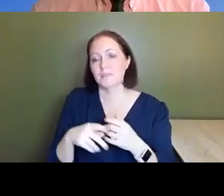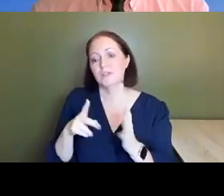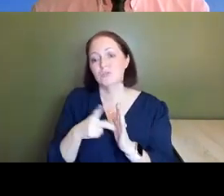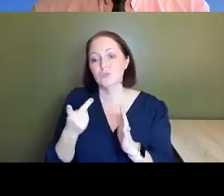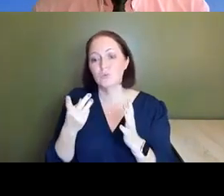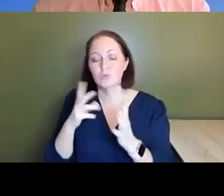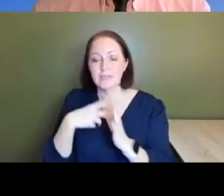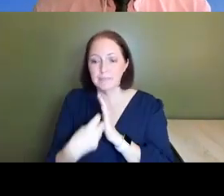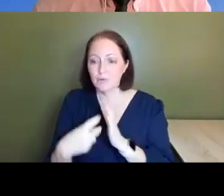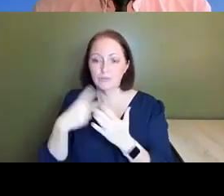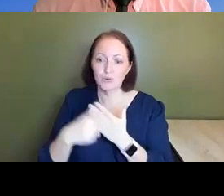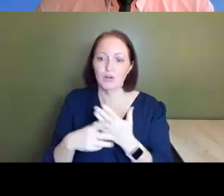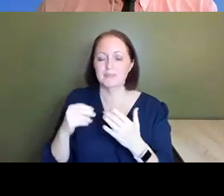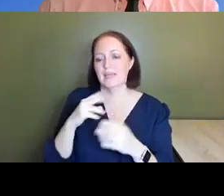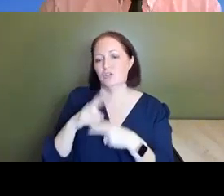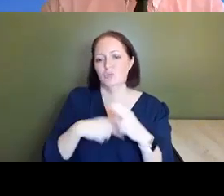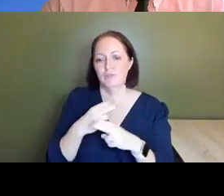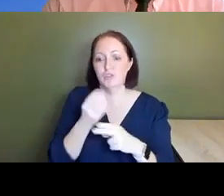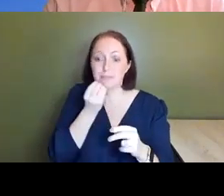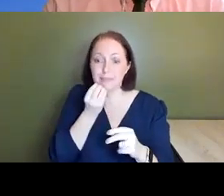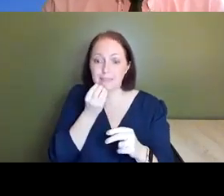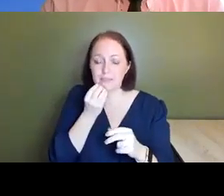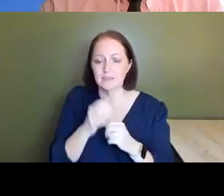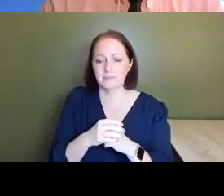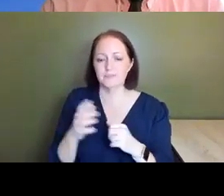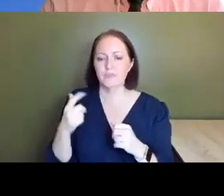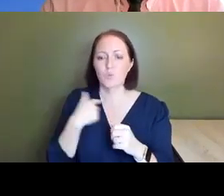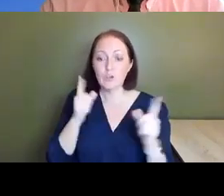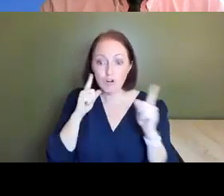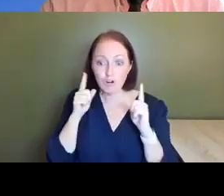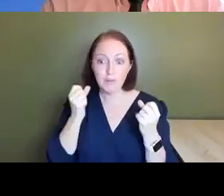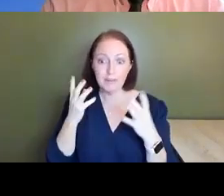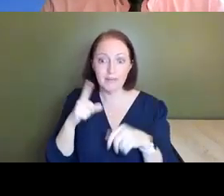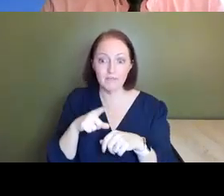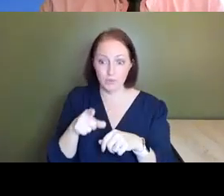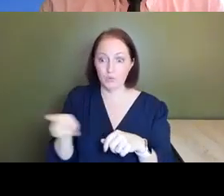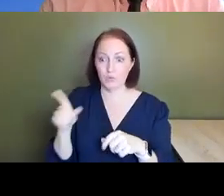Programs and Universal Meals. We heard from many of you at our last UPK Webinar that you